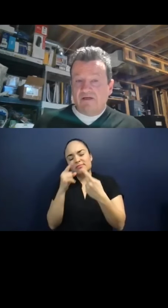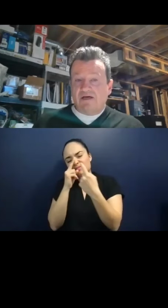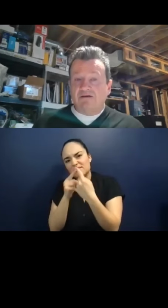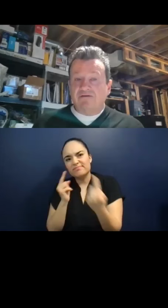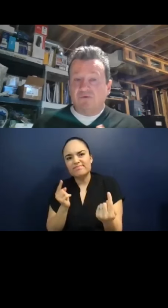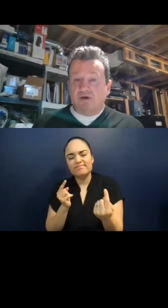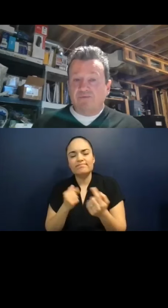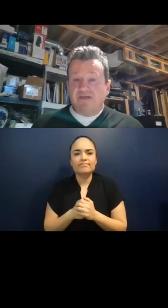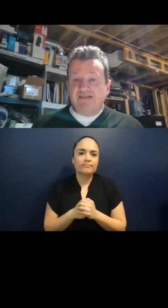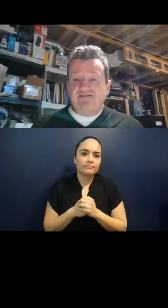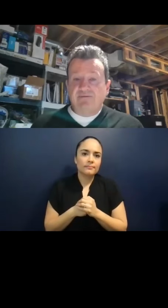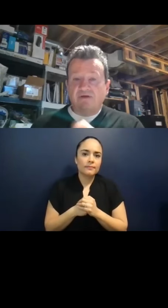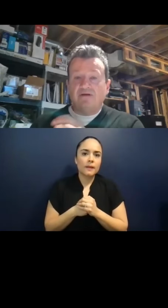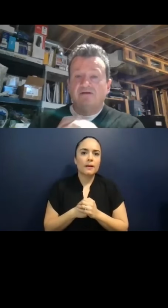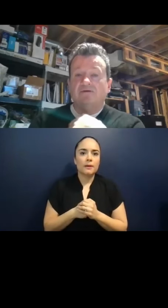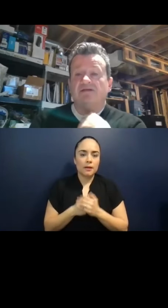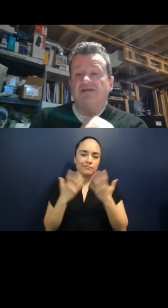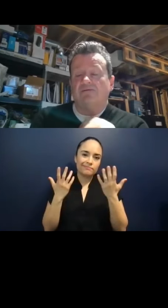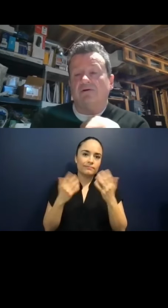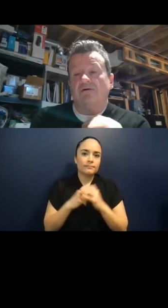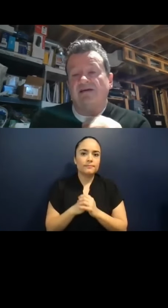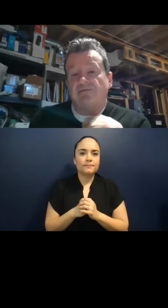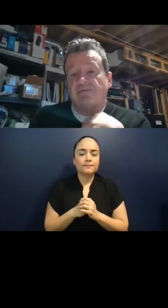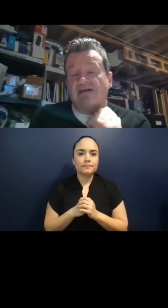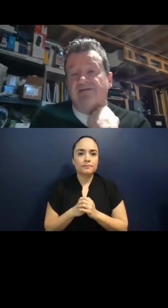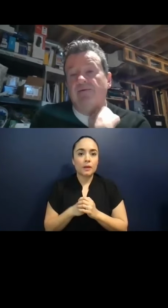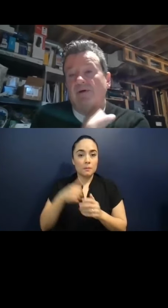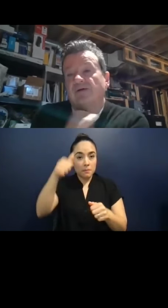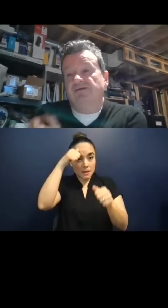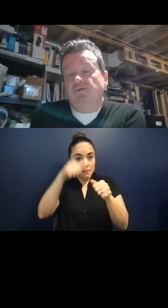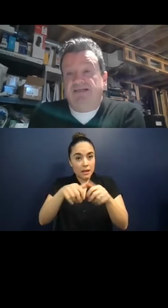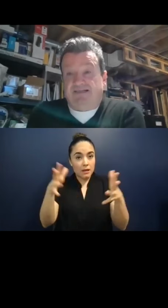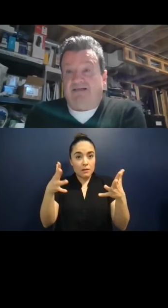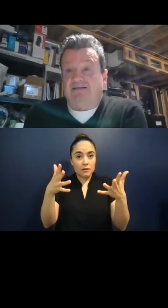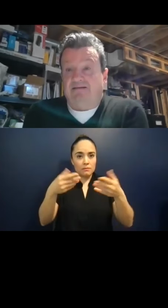were serious